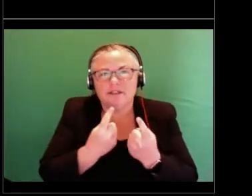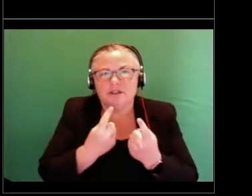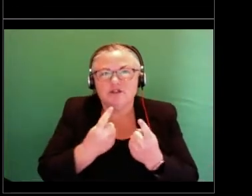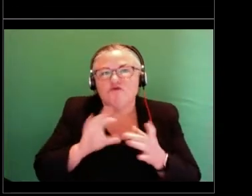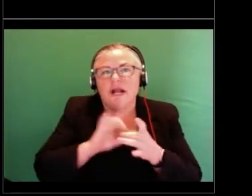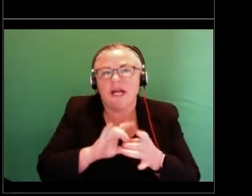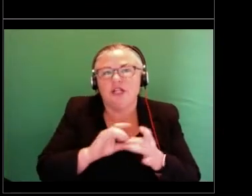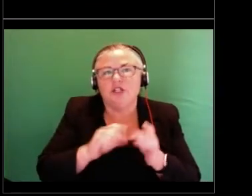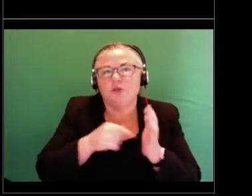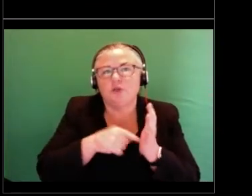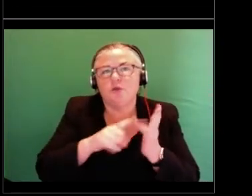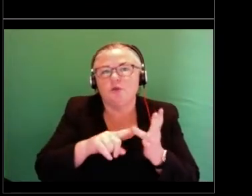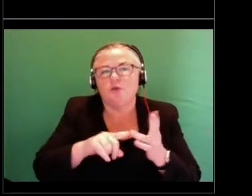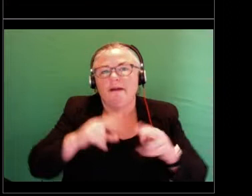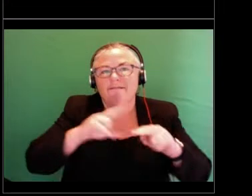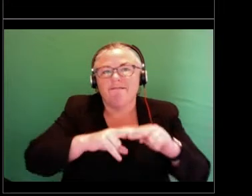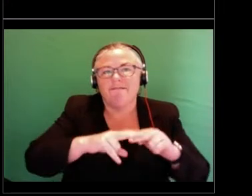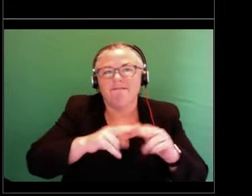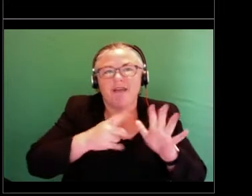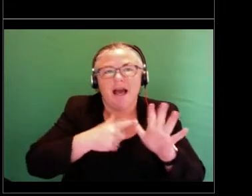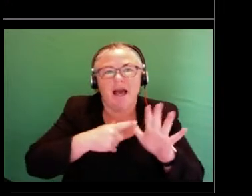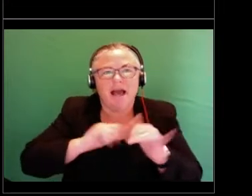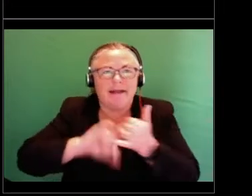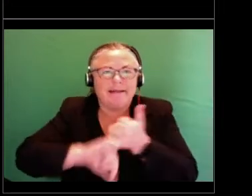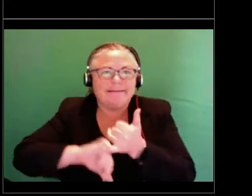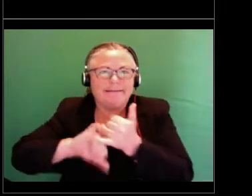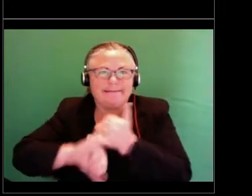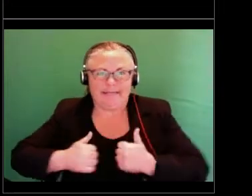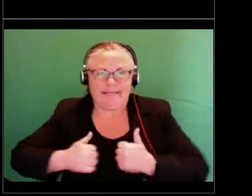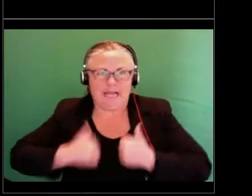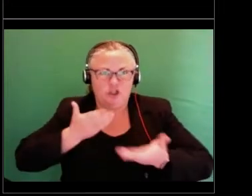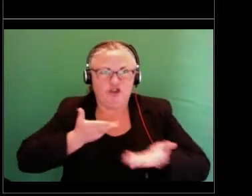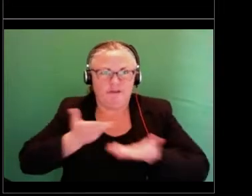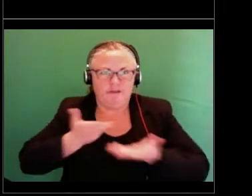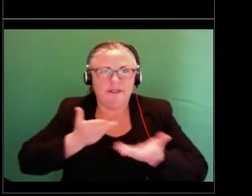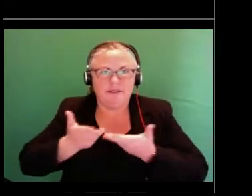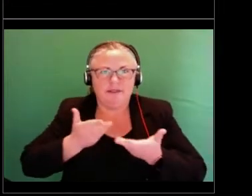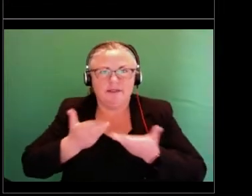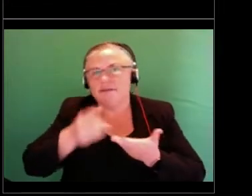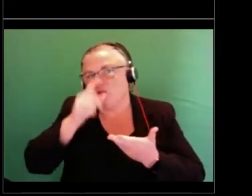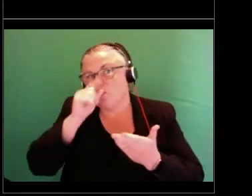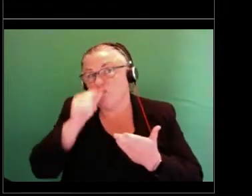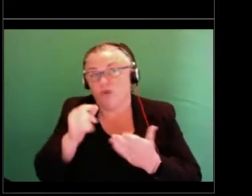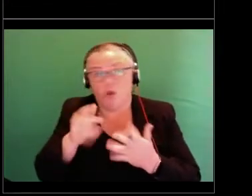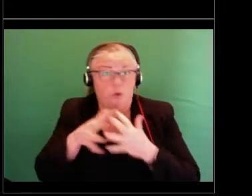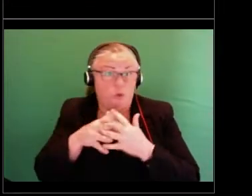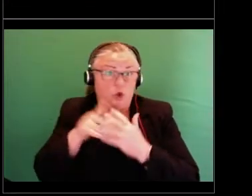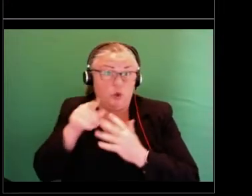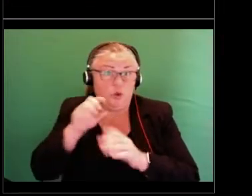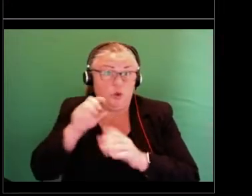I remember back then, 2017, I was still with Legal Aid at that particular point and it